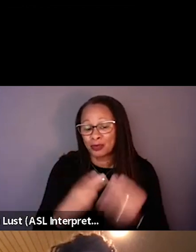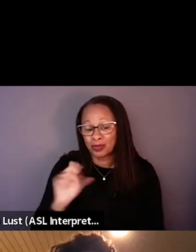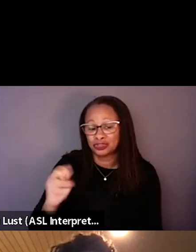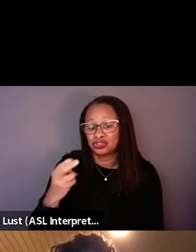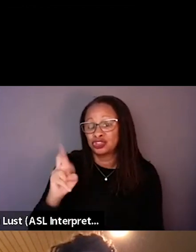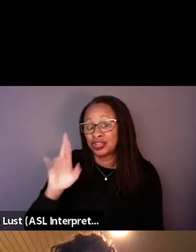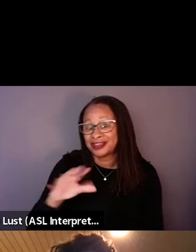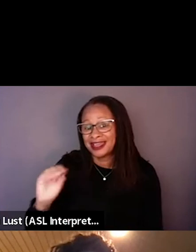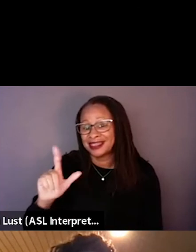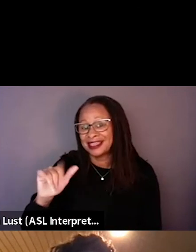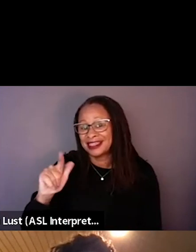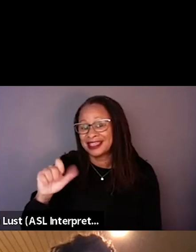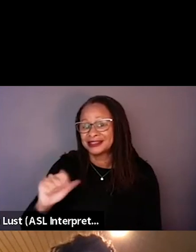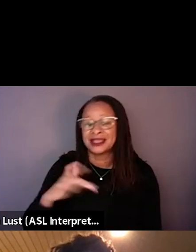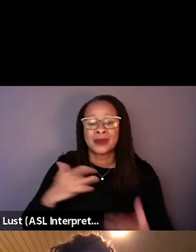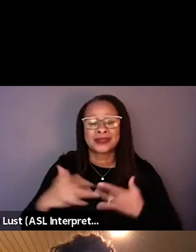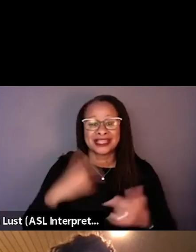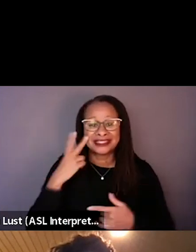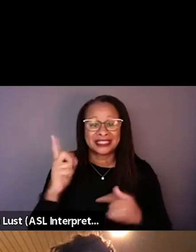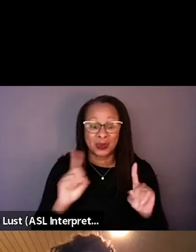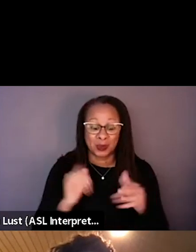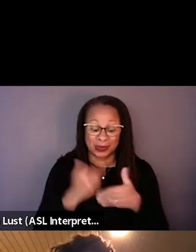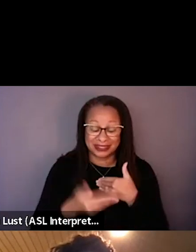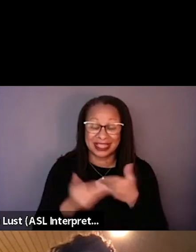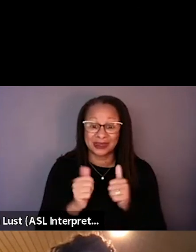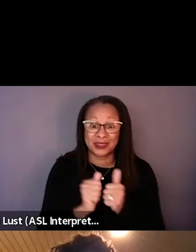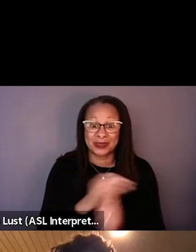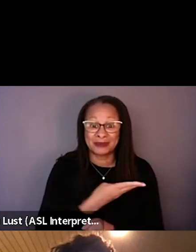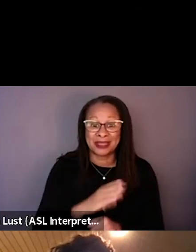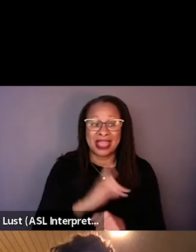We're excited to see where you guys go next as a band and I'm really glad that Grace,